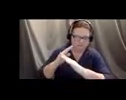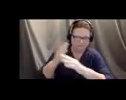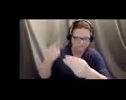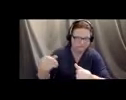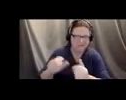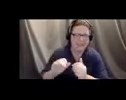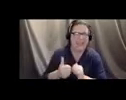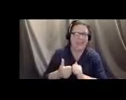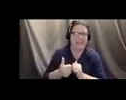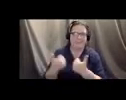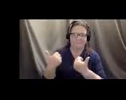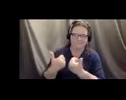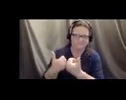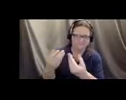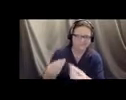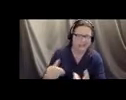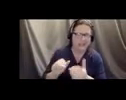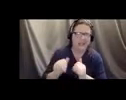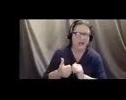in order to make that happen.